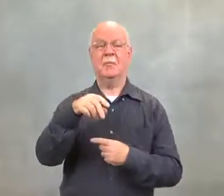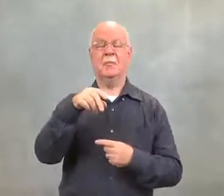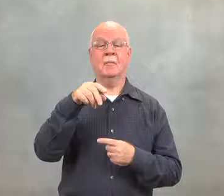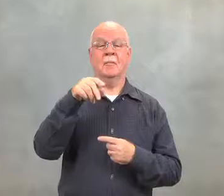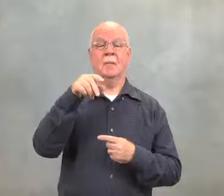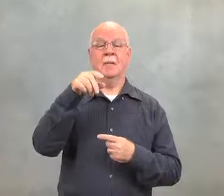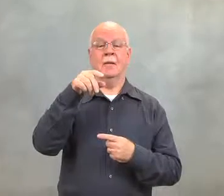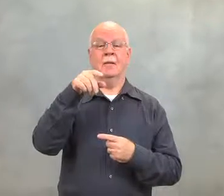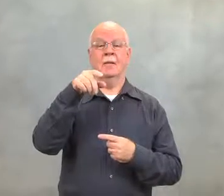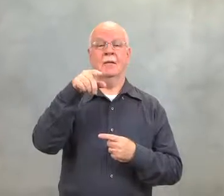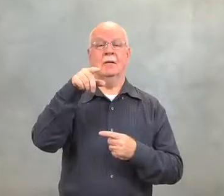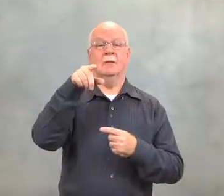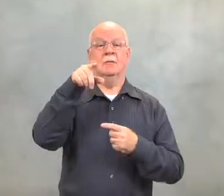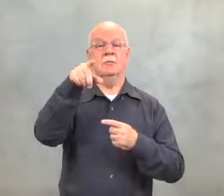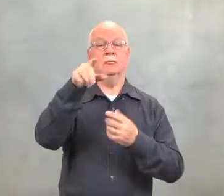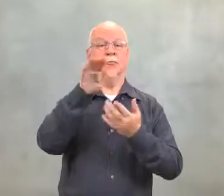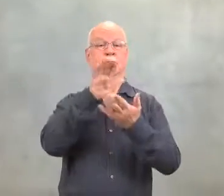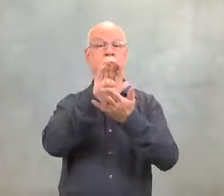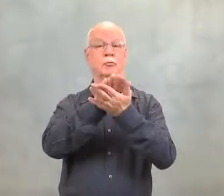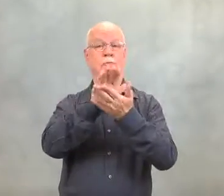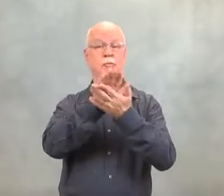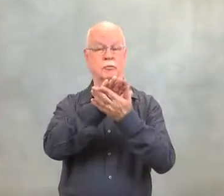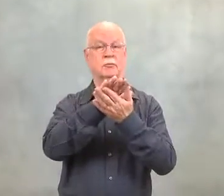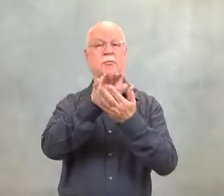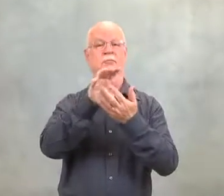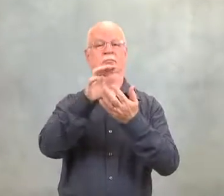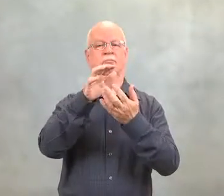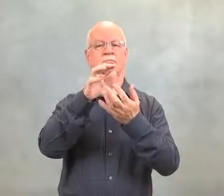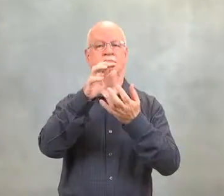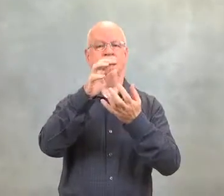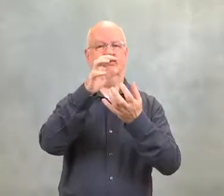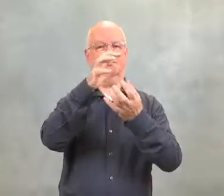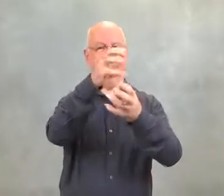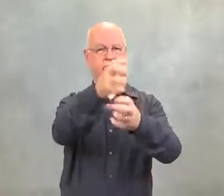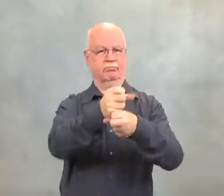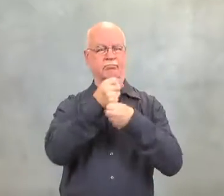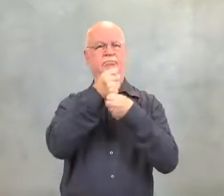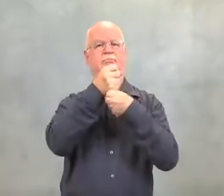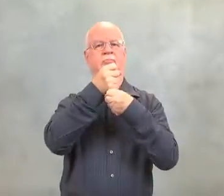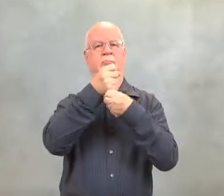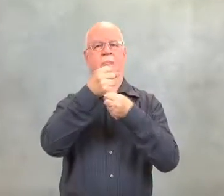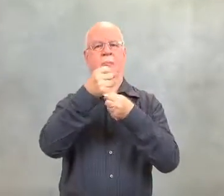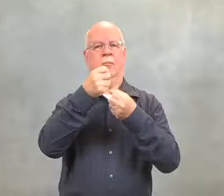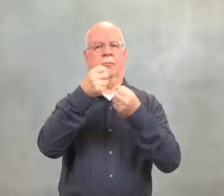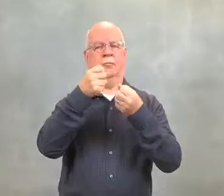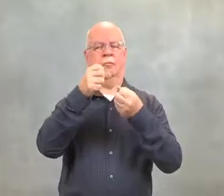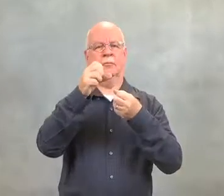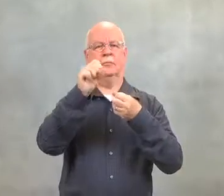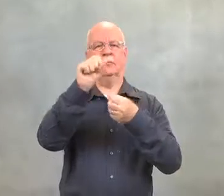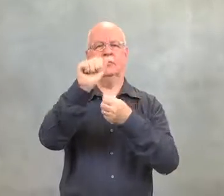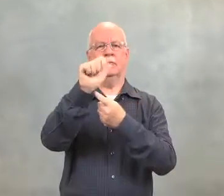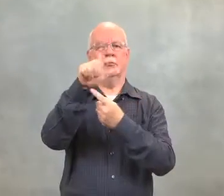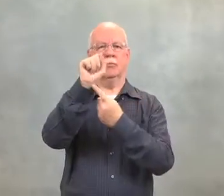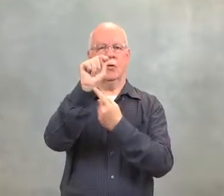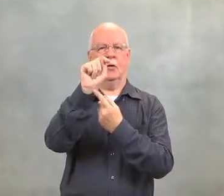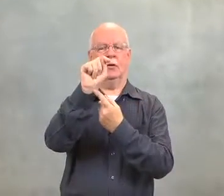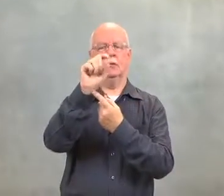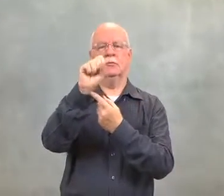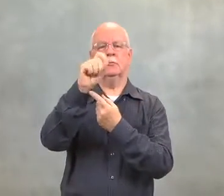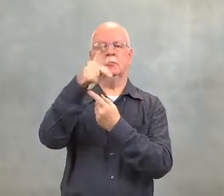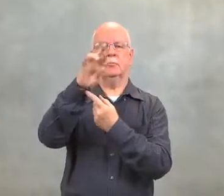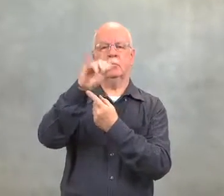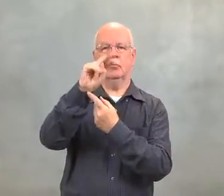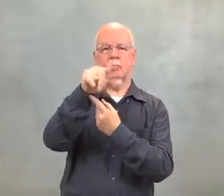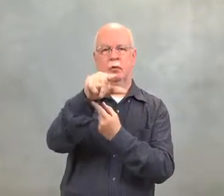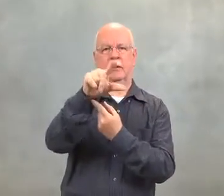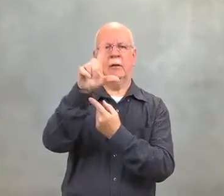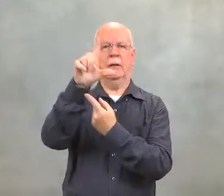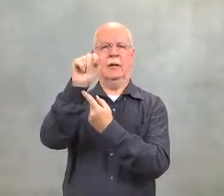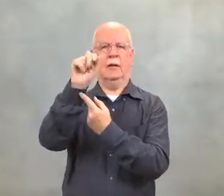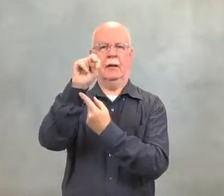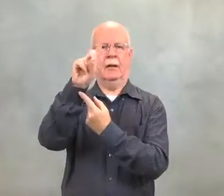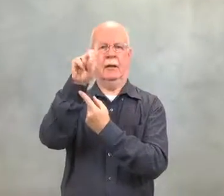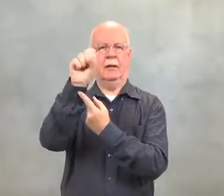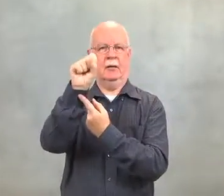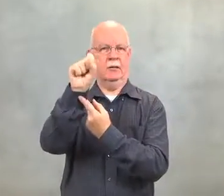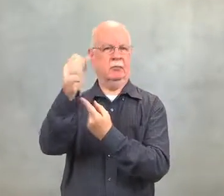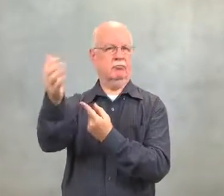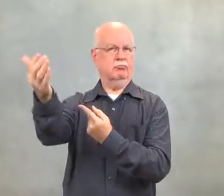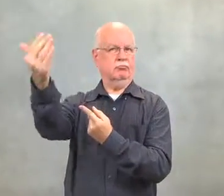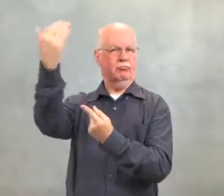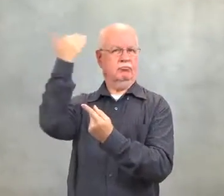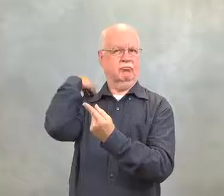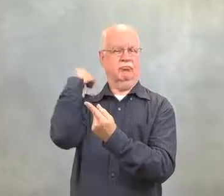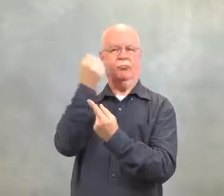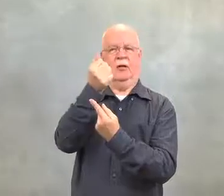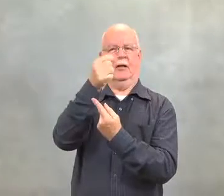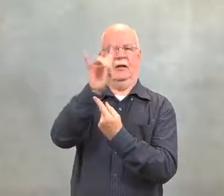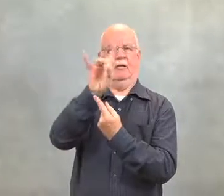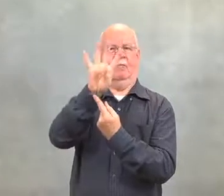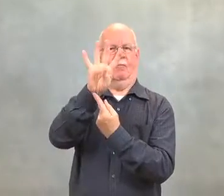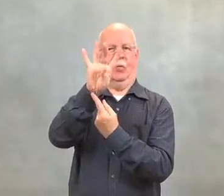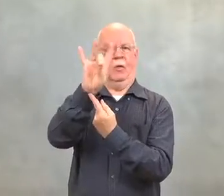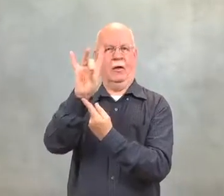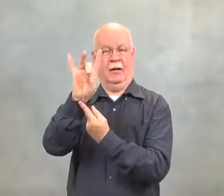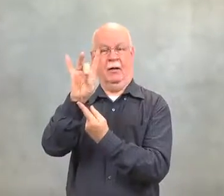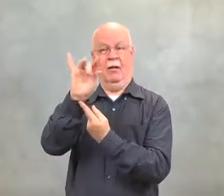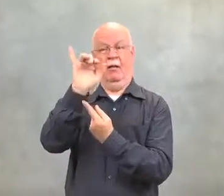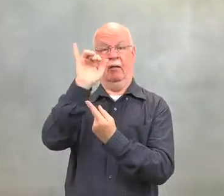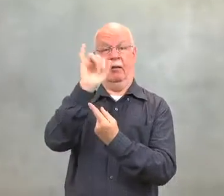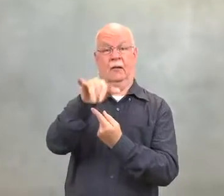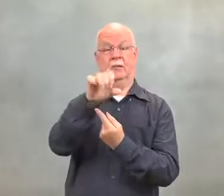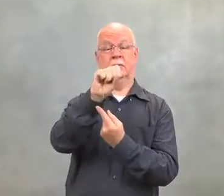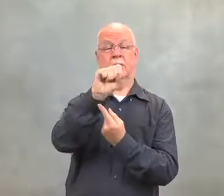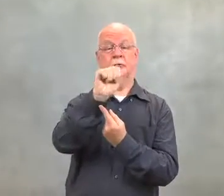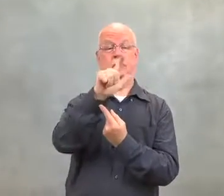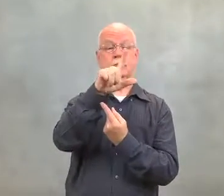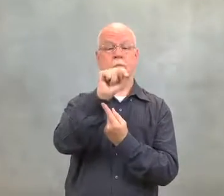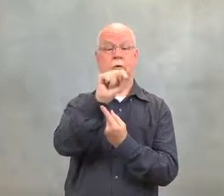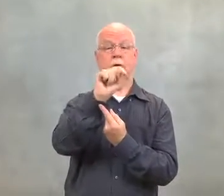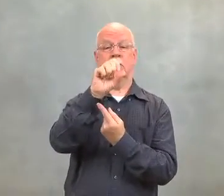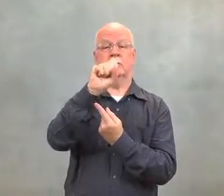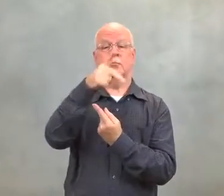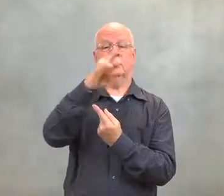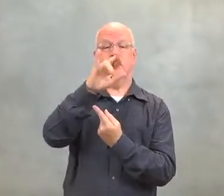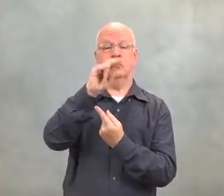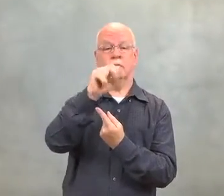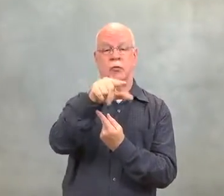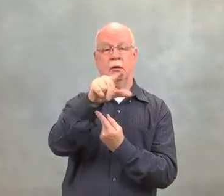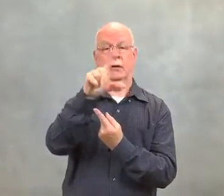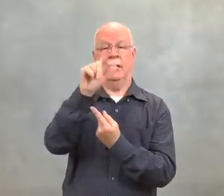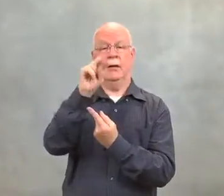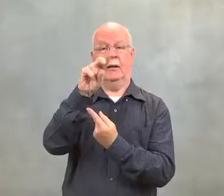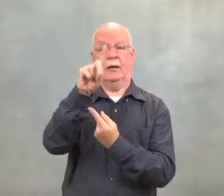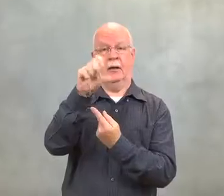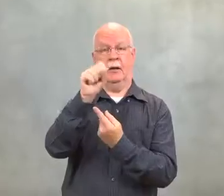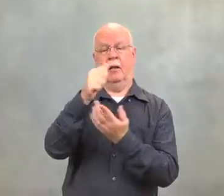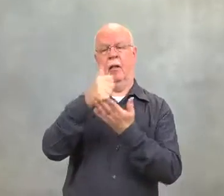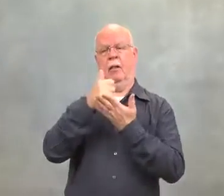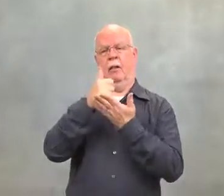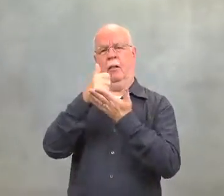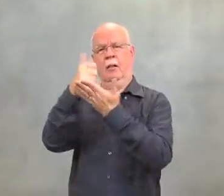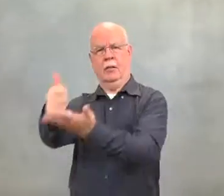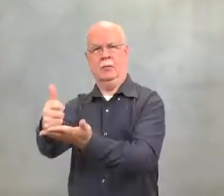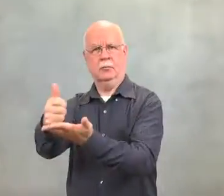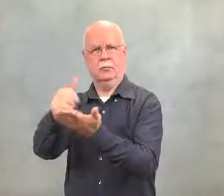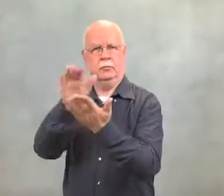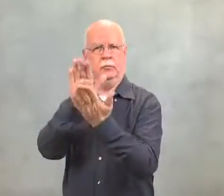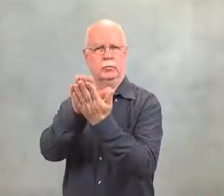The school received salt spring lands back in 1848.